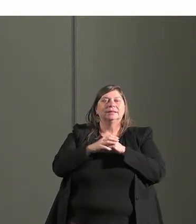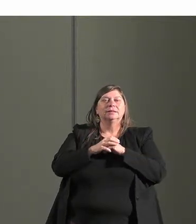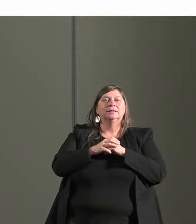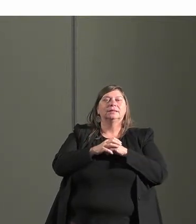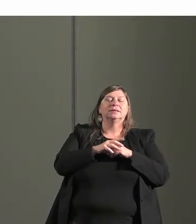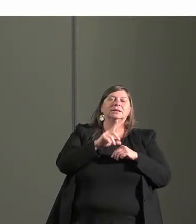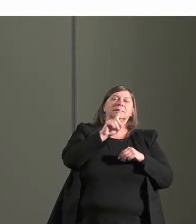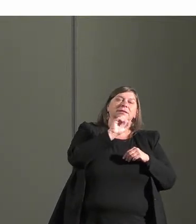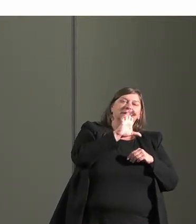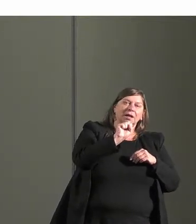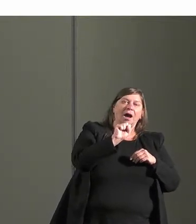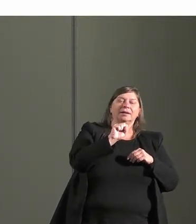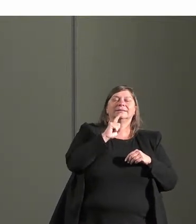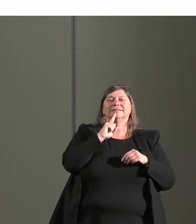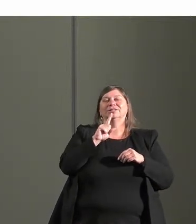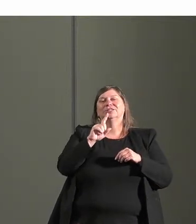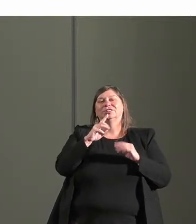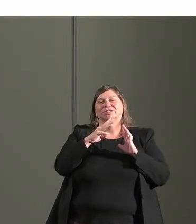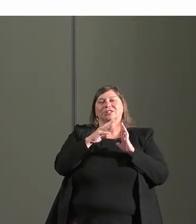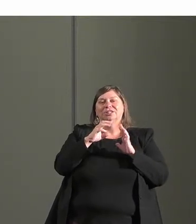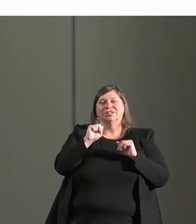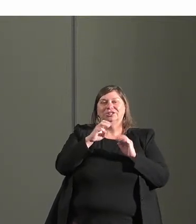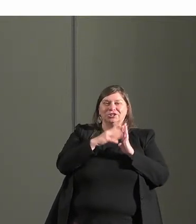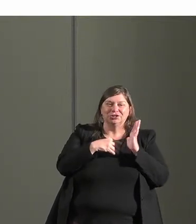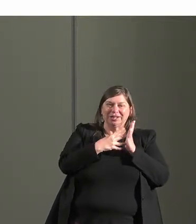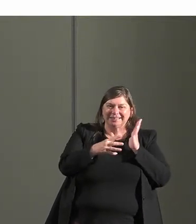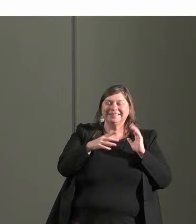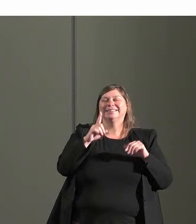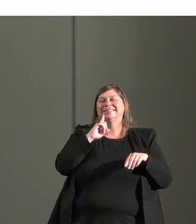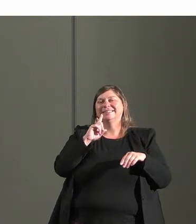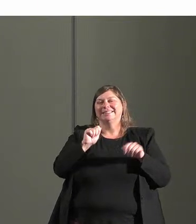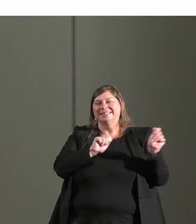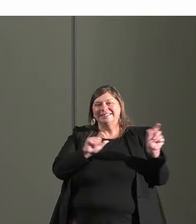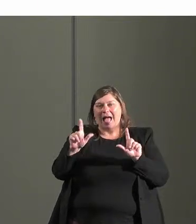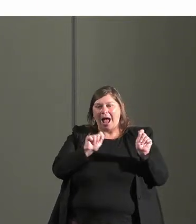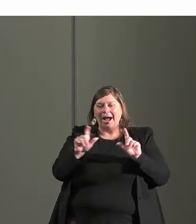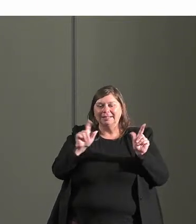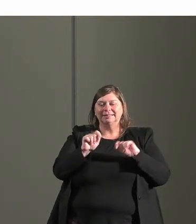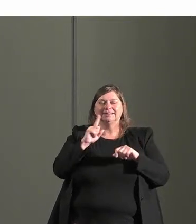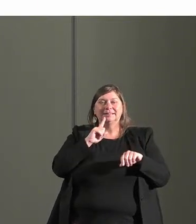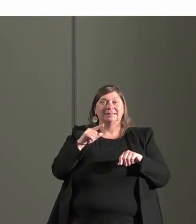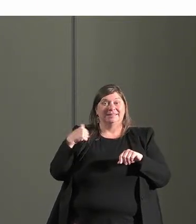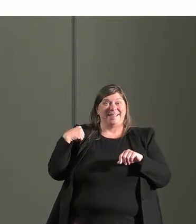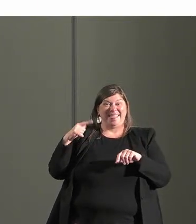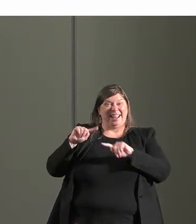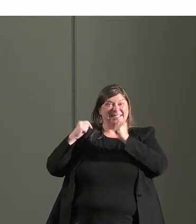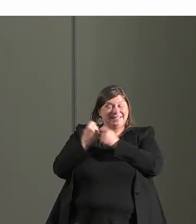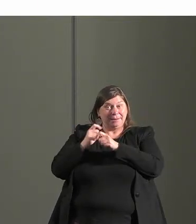Another one is, Google Workspace . So with Google document sheets slides and drawings the team has done 10